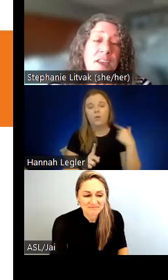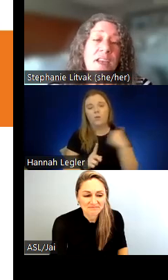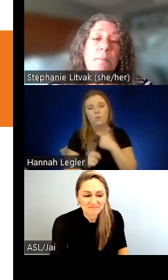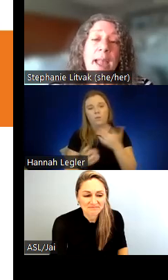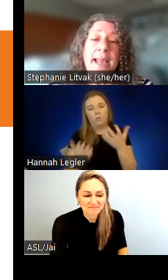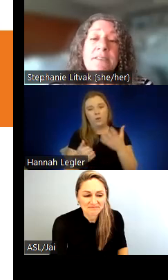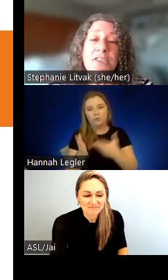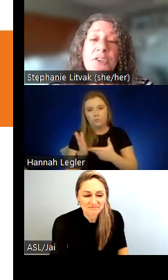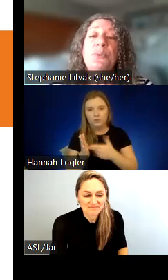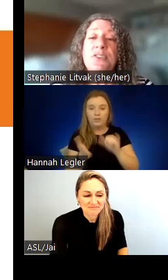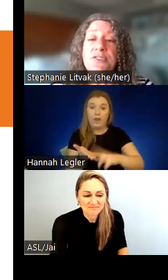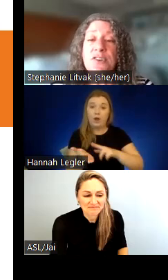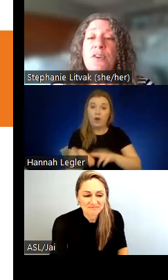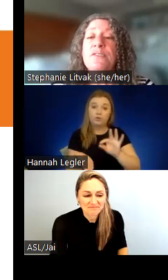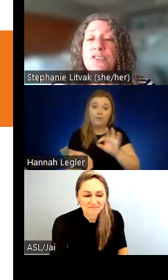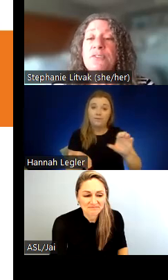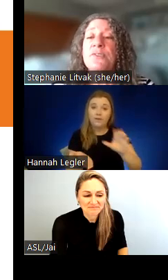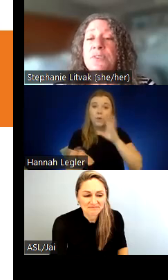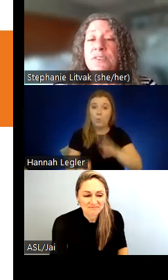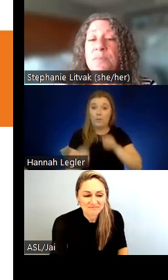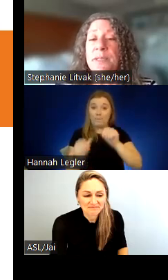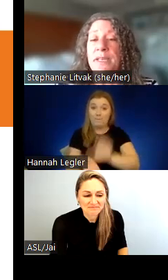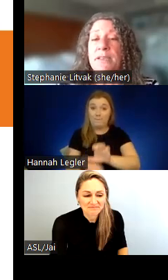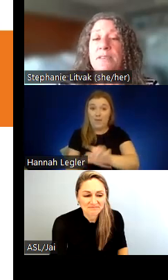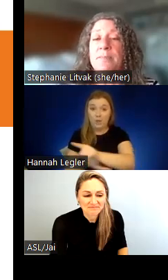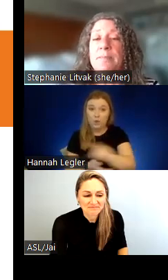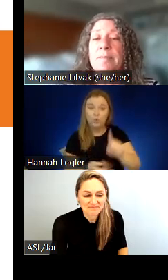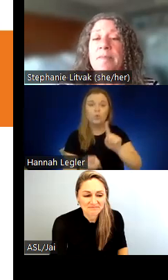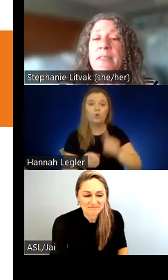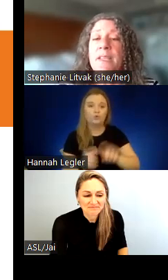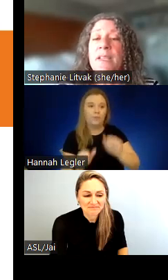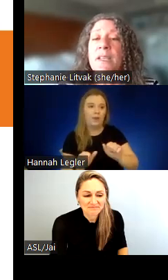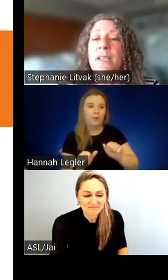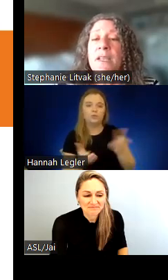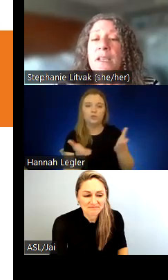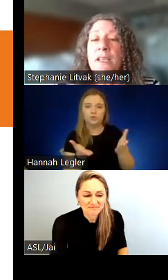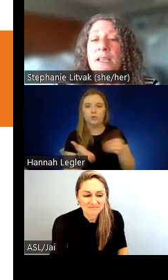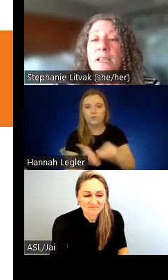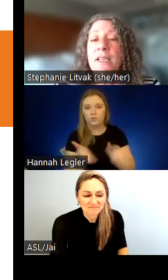fee pays you to serve students with disabilities.